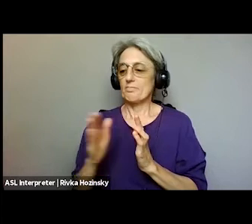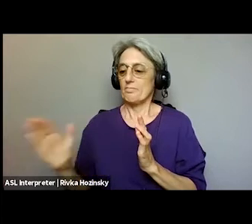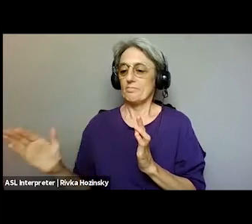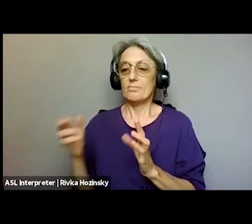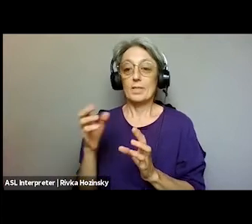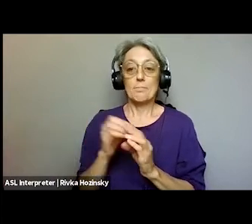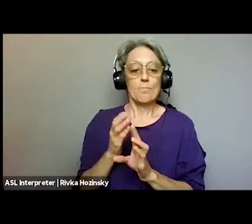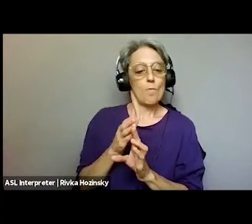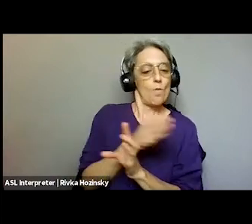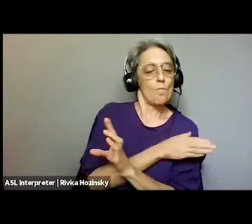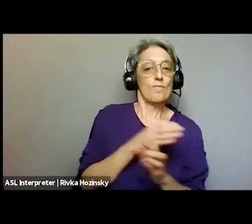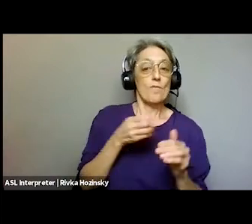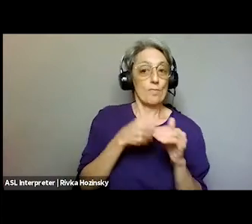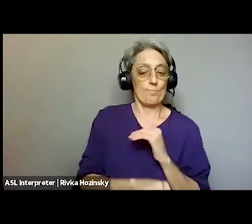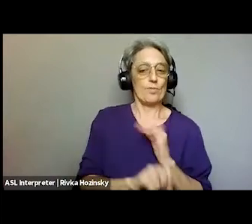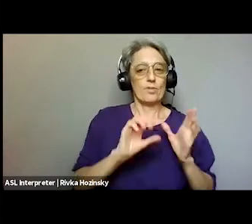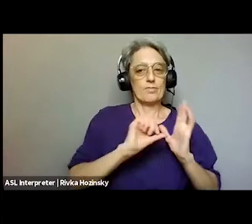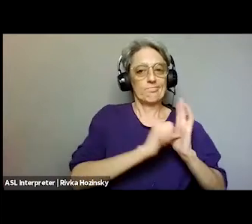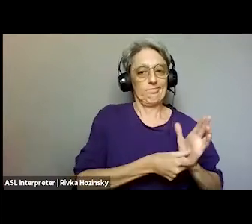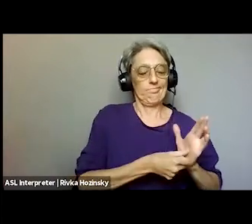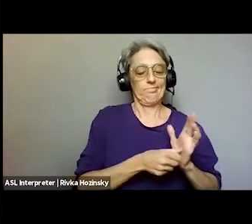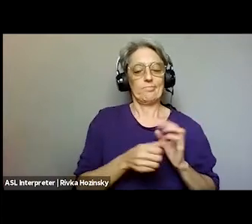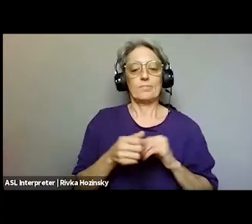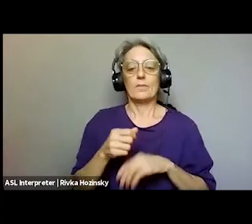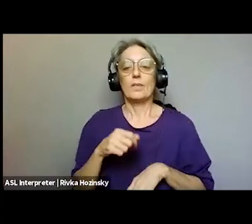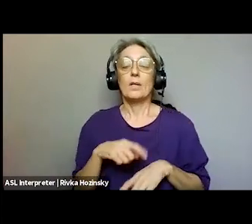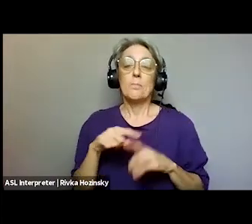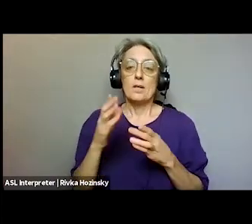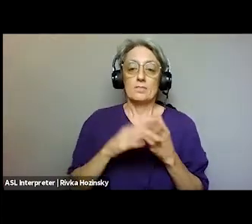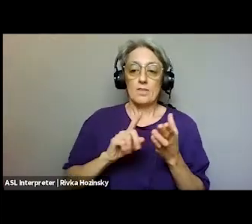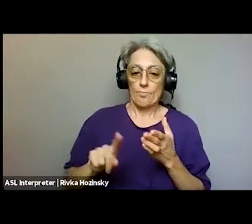outcomes but the existing literature does suggest that individuals with disabilities are